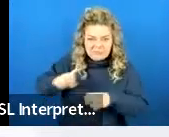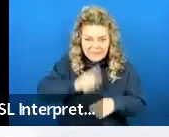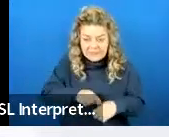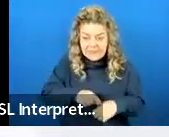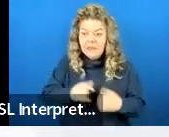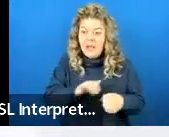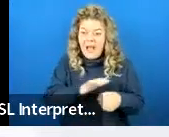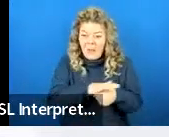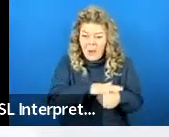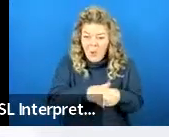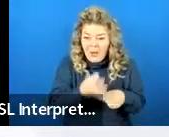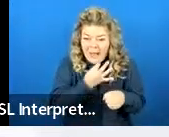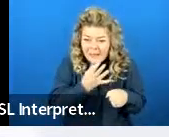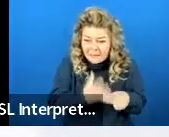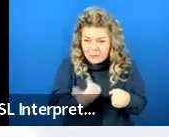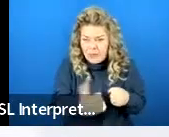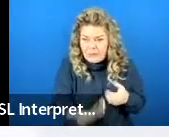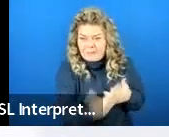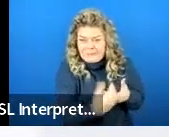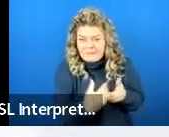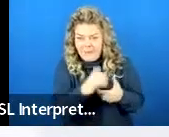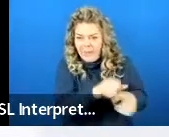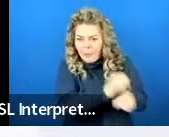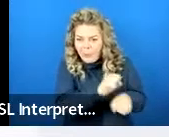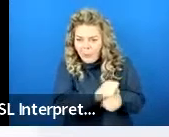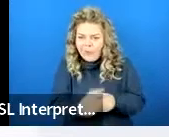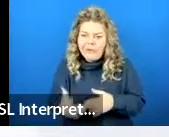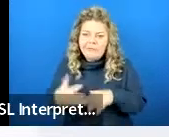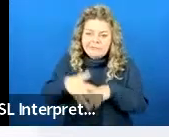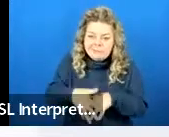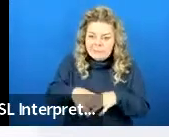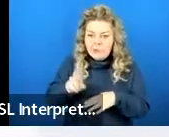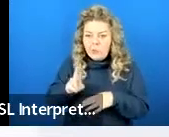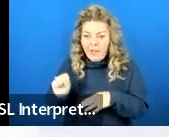to help us integrate this work into you of M efforts and data approaches.